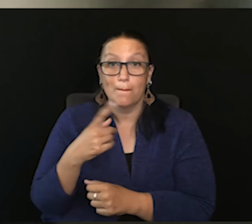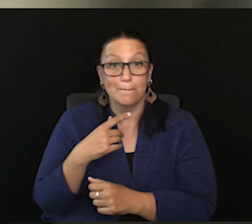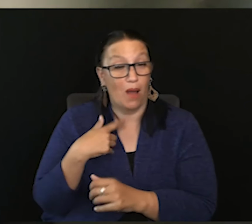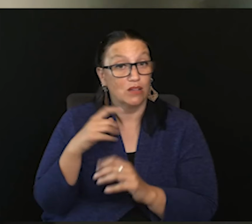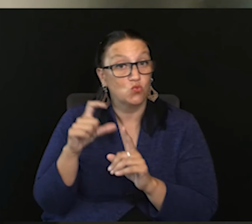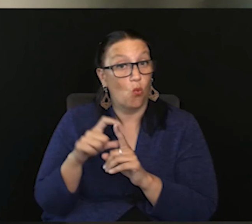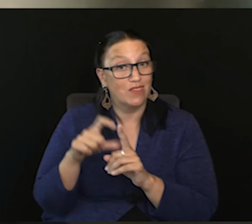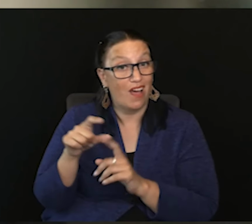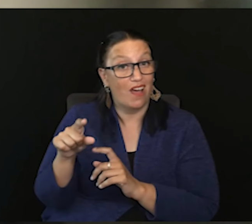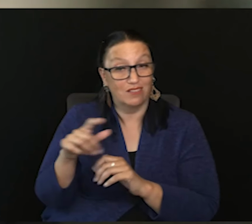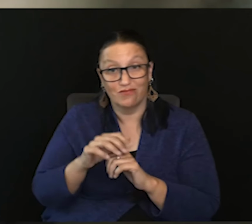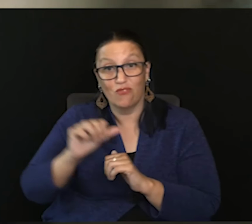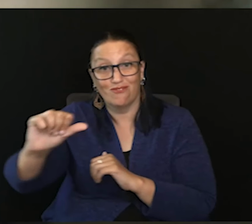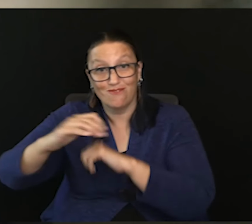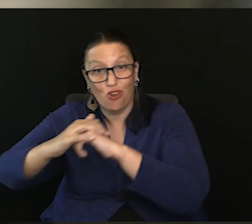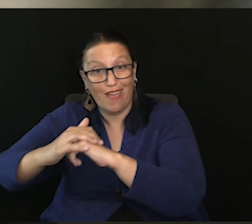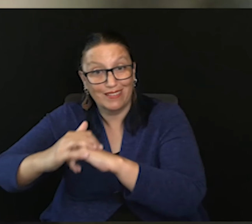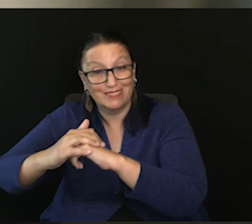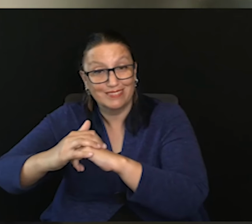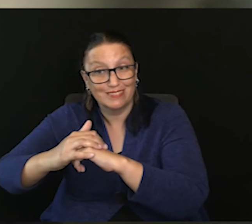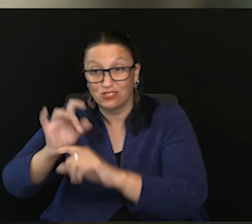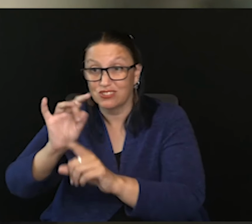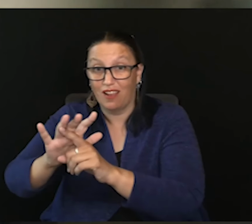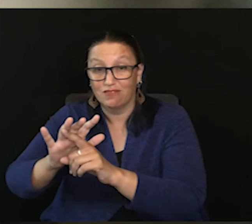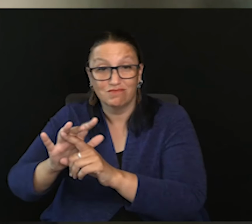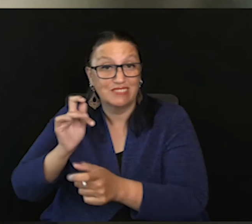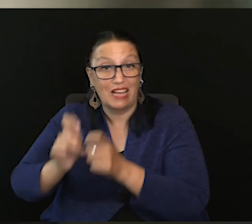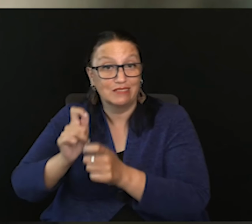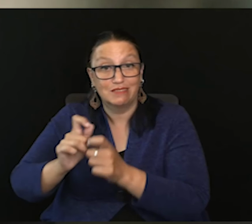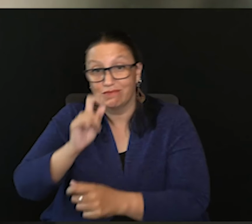A friend of my daughter's this morning had a test,